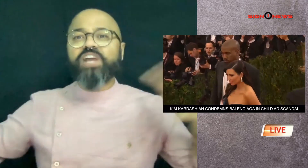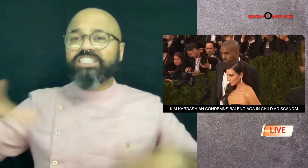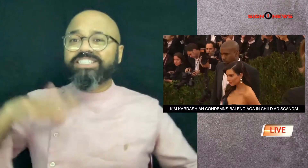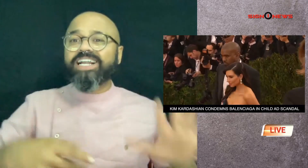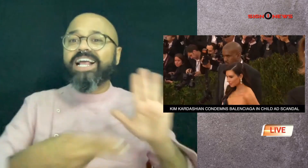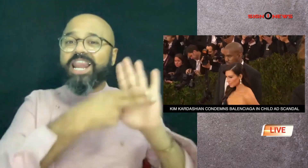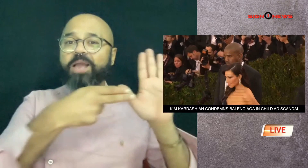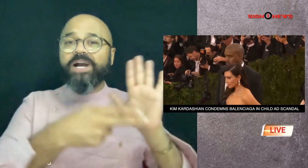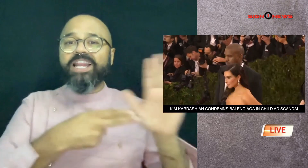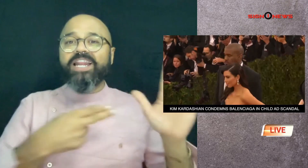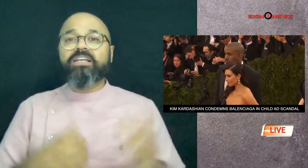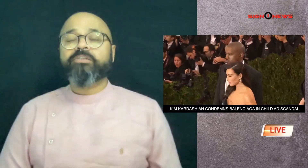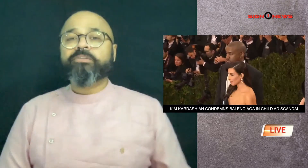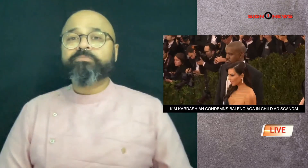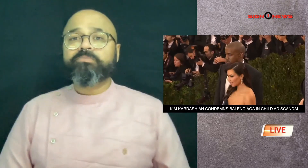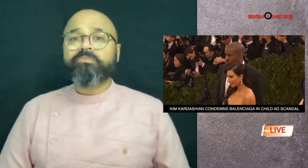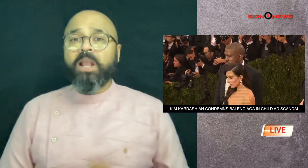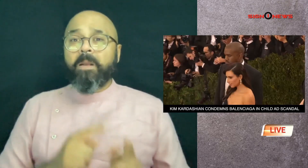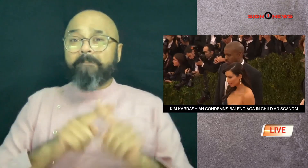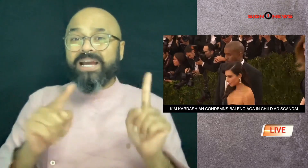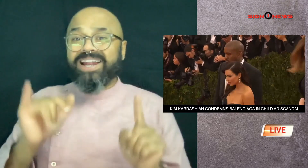she has been an ambassador for the fashion label